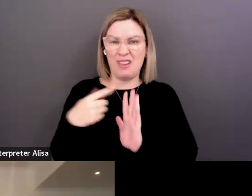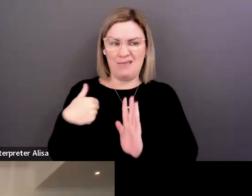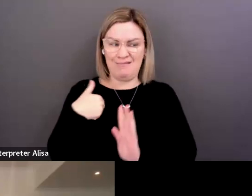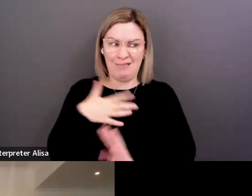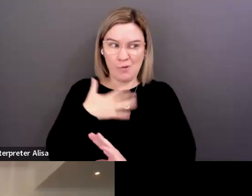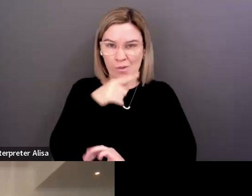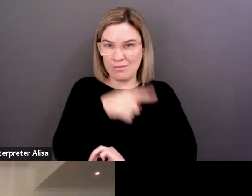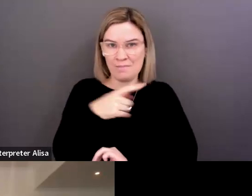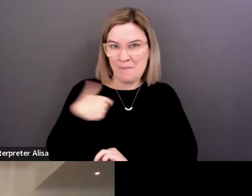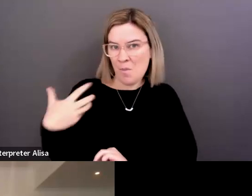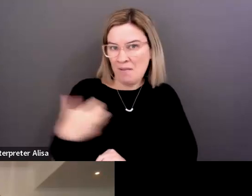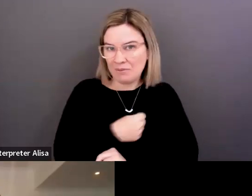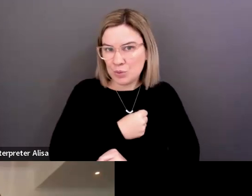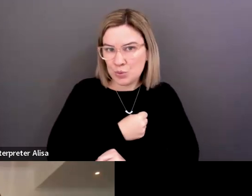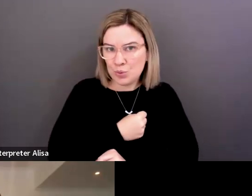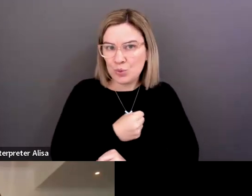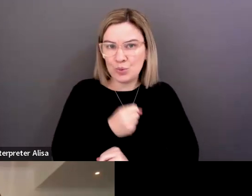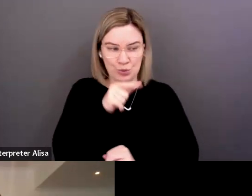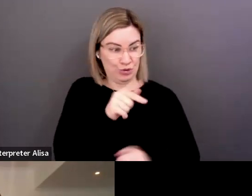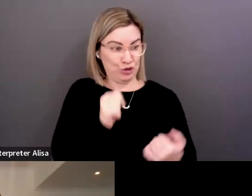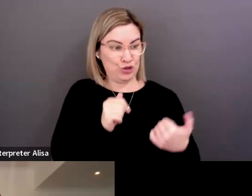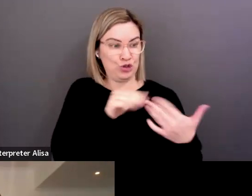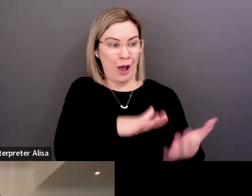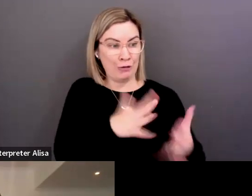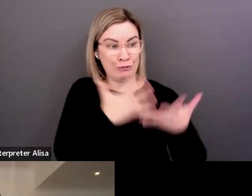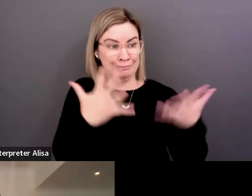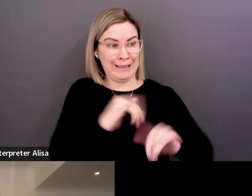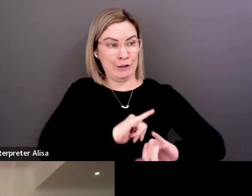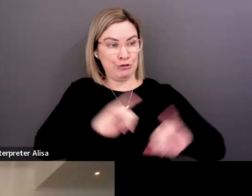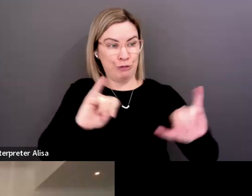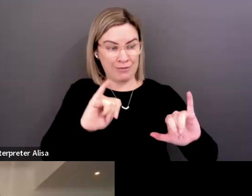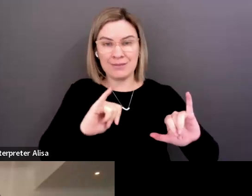reluctant work. I would rather be making art or working on other